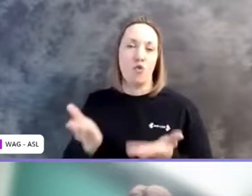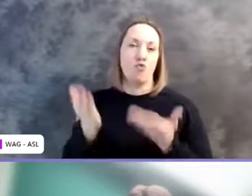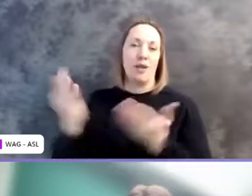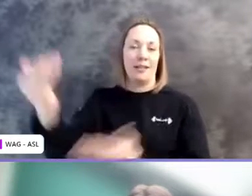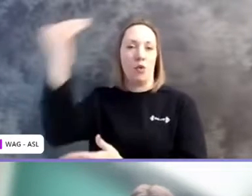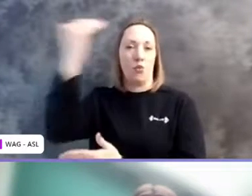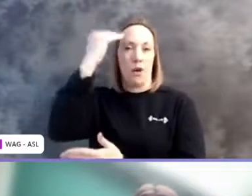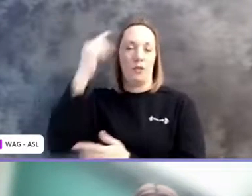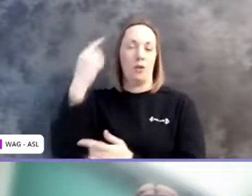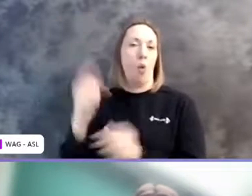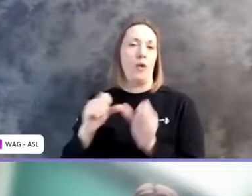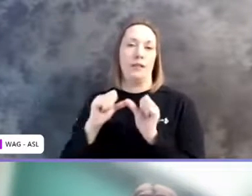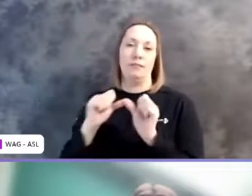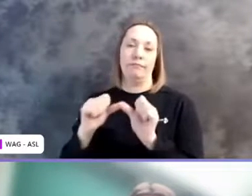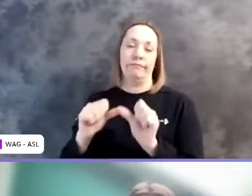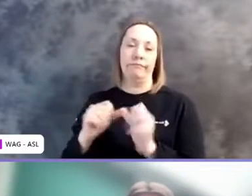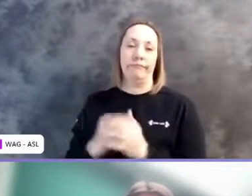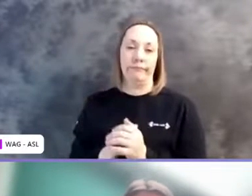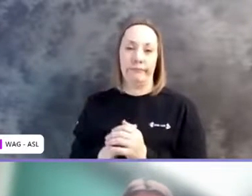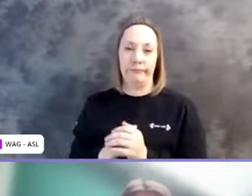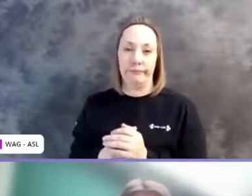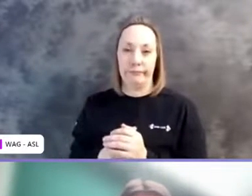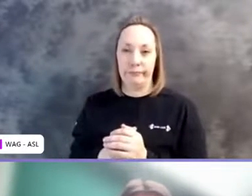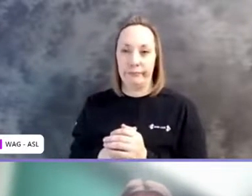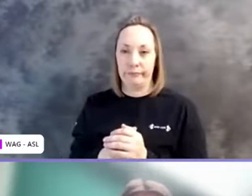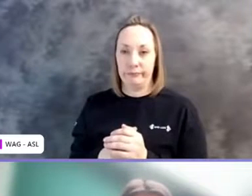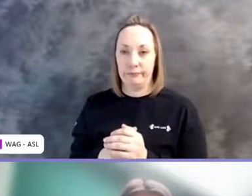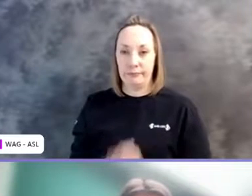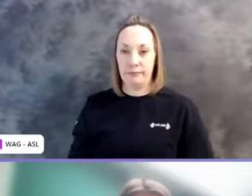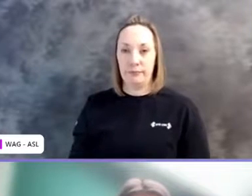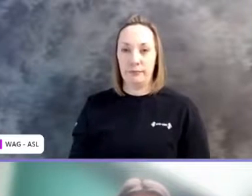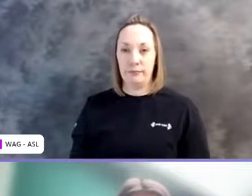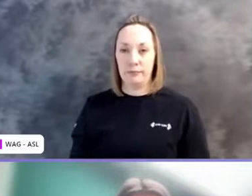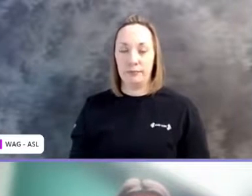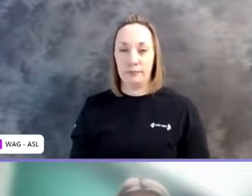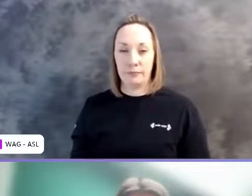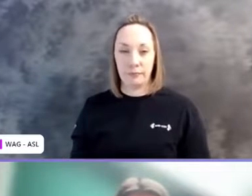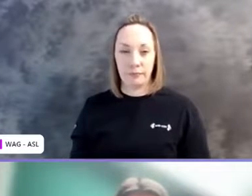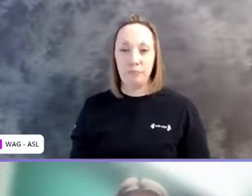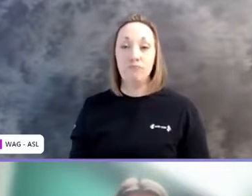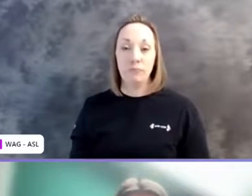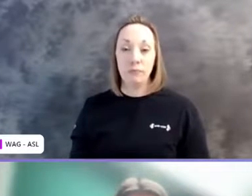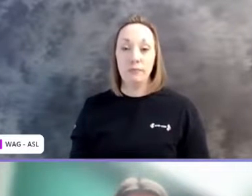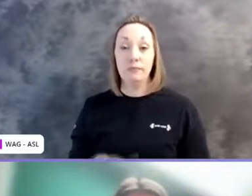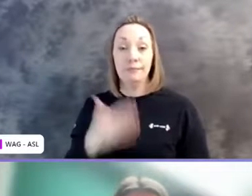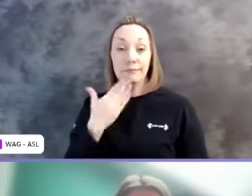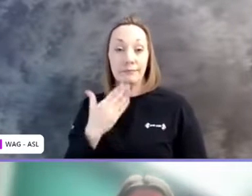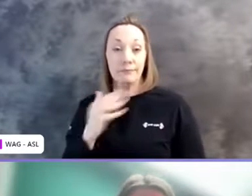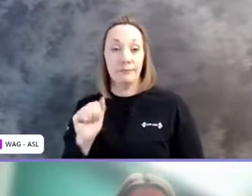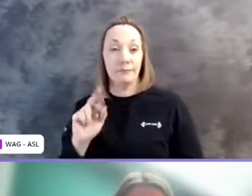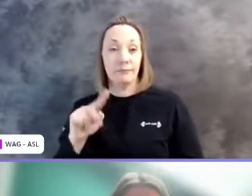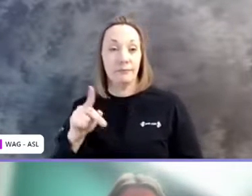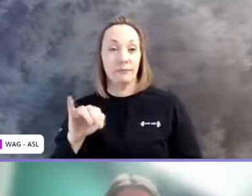in a consistent way. It's a consistent process in raising awareness and having that continued conversation.